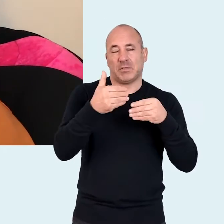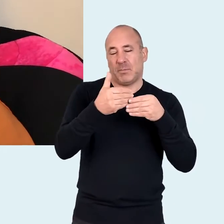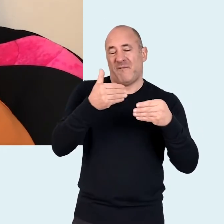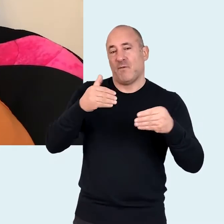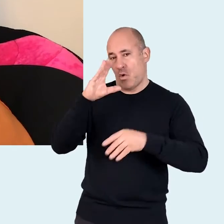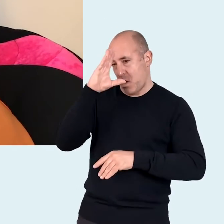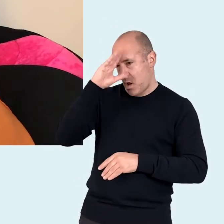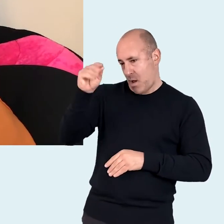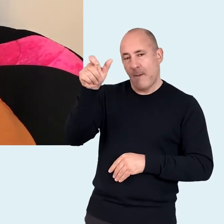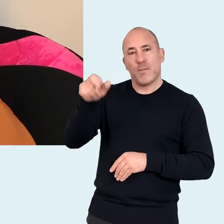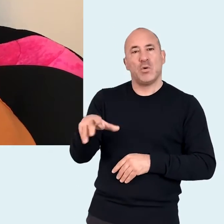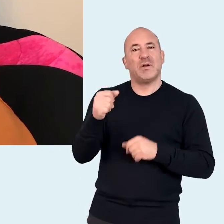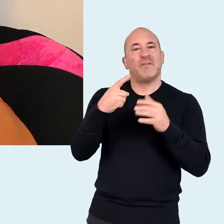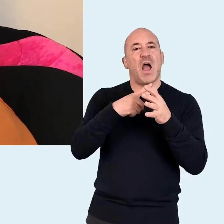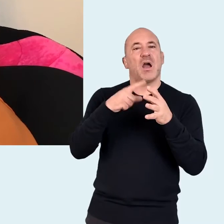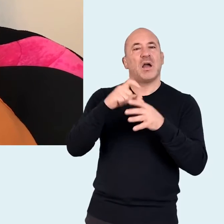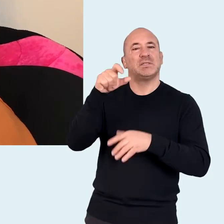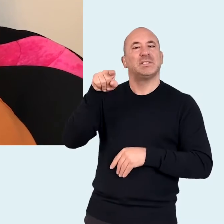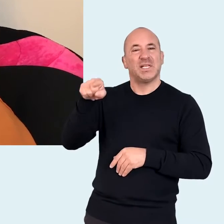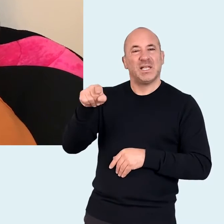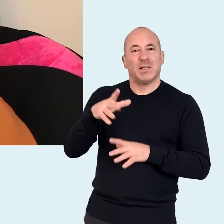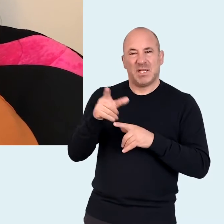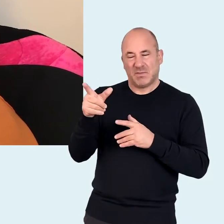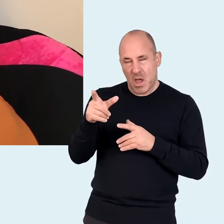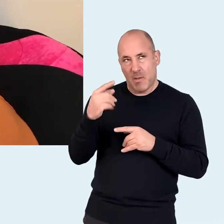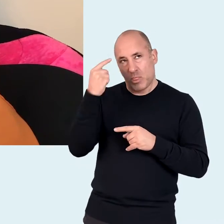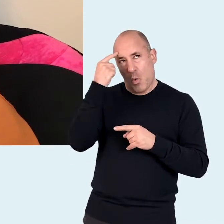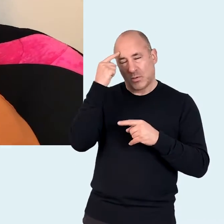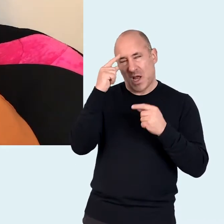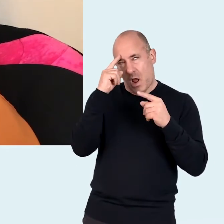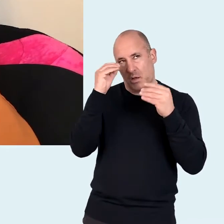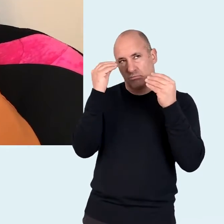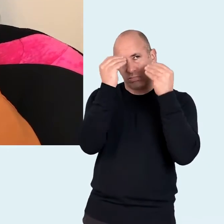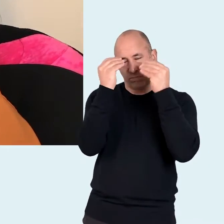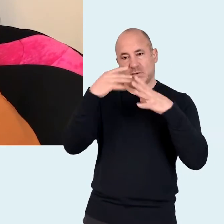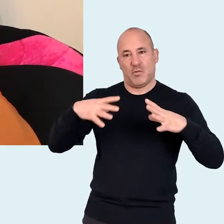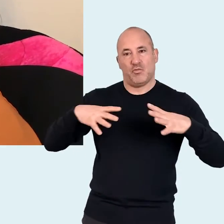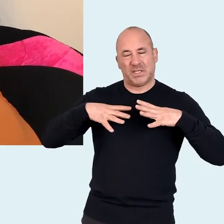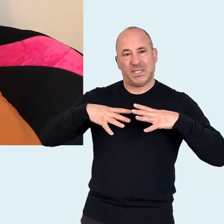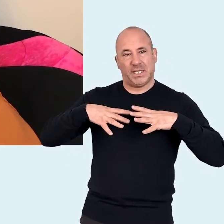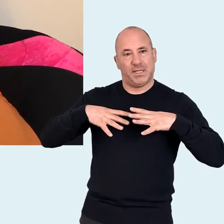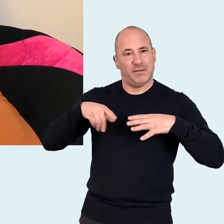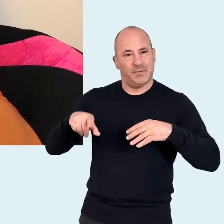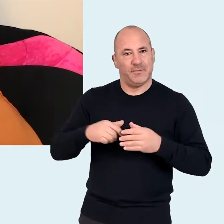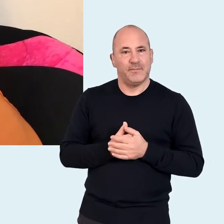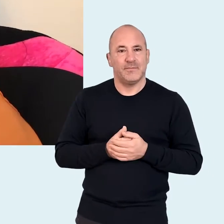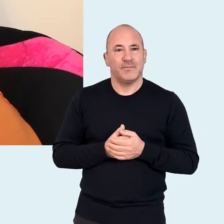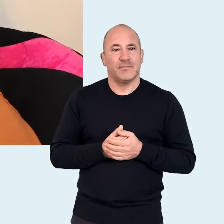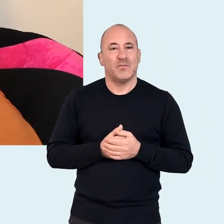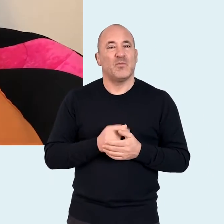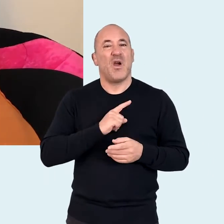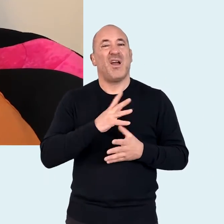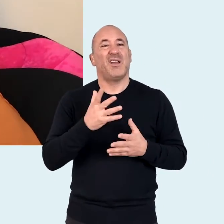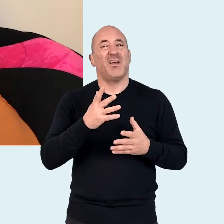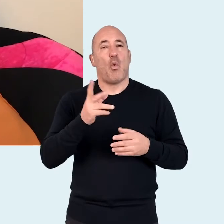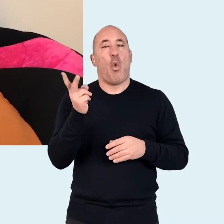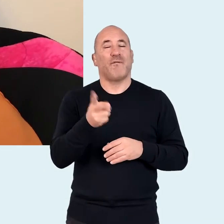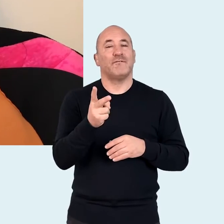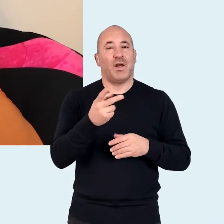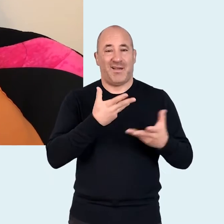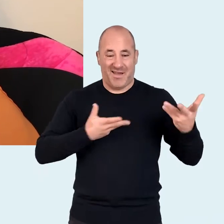let an AAC user know beforehand so they can programme their thoughts. Often conversations